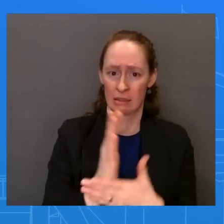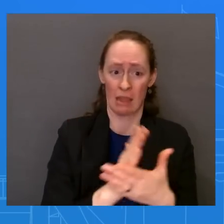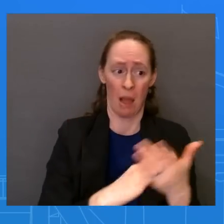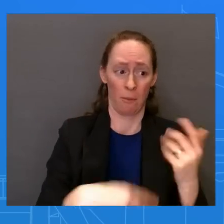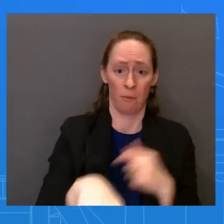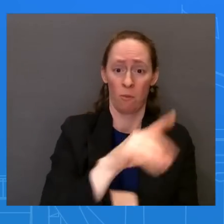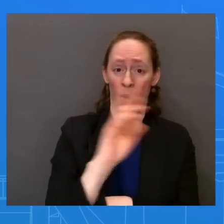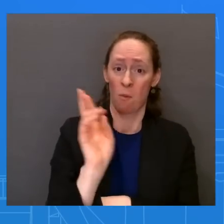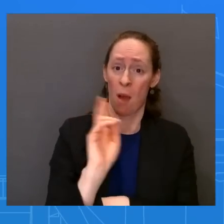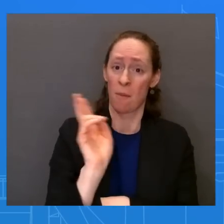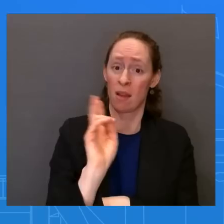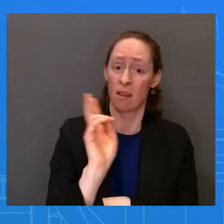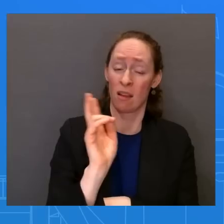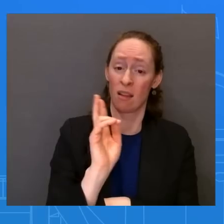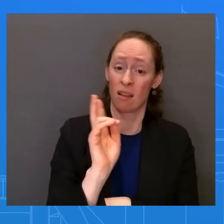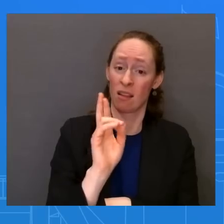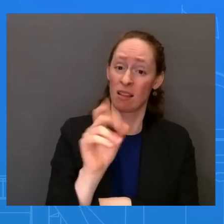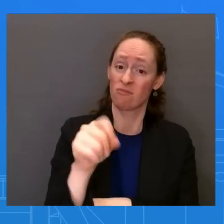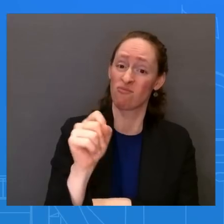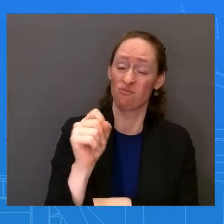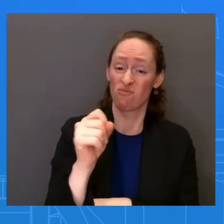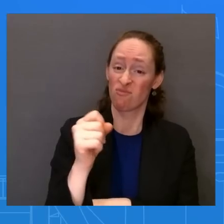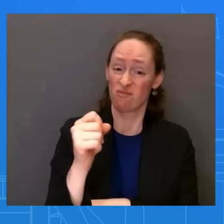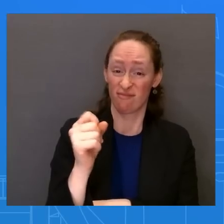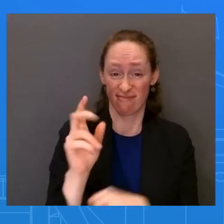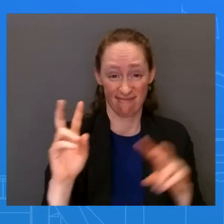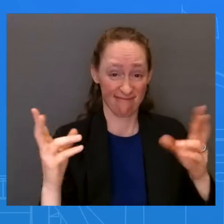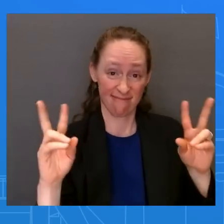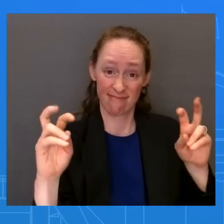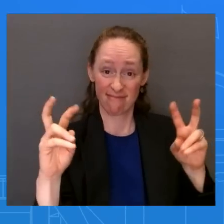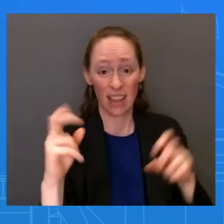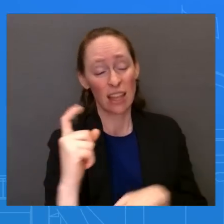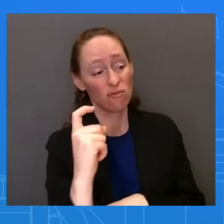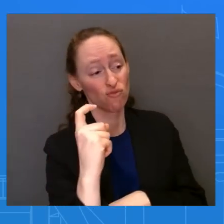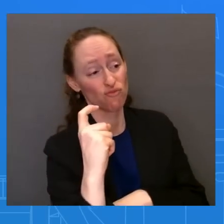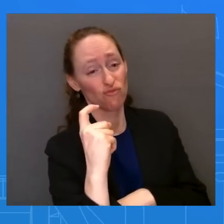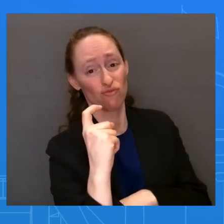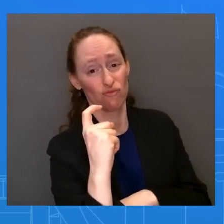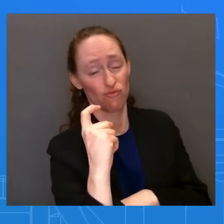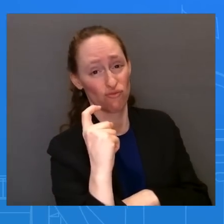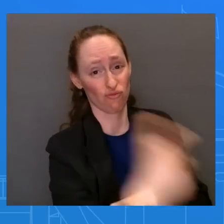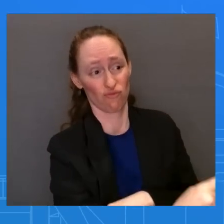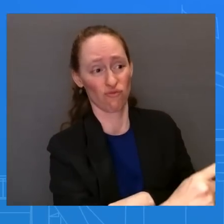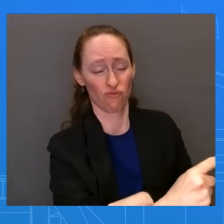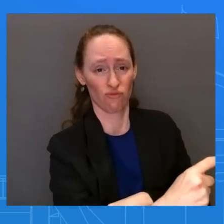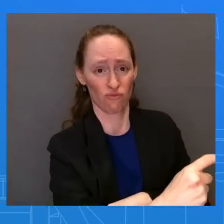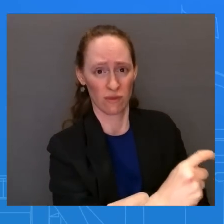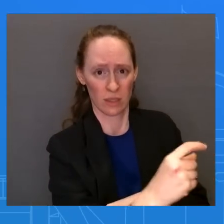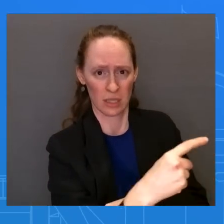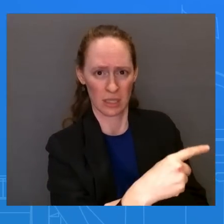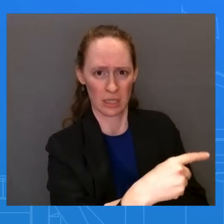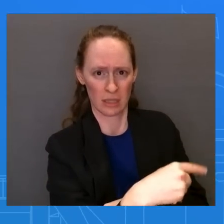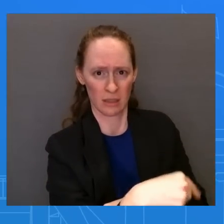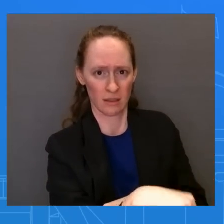members of the Republican caucus. This is what we're seeing from the other side of Pennsylvania -- Pennsylvania Avenue.